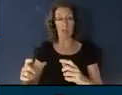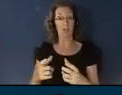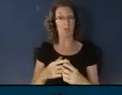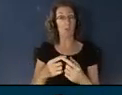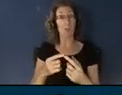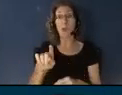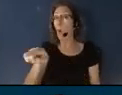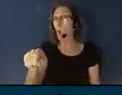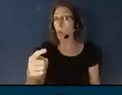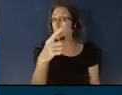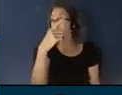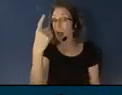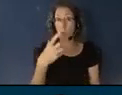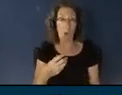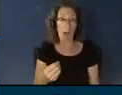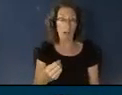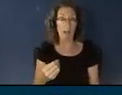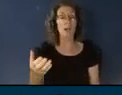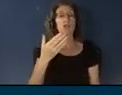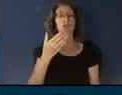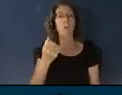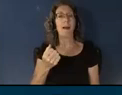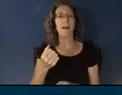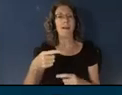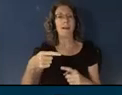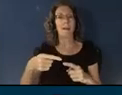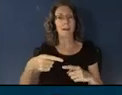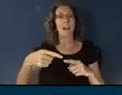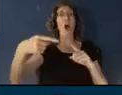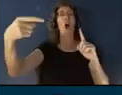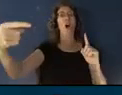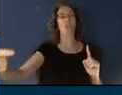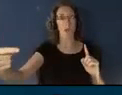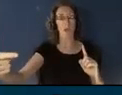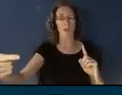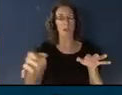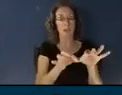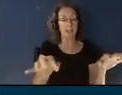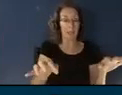So always make sure that you have a high high contrast between the text and the background